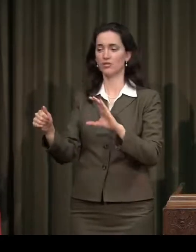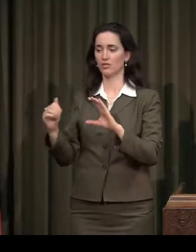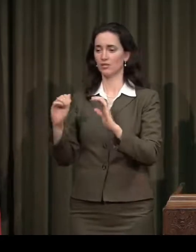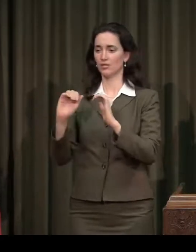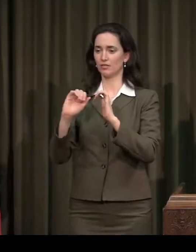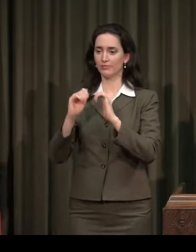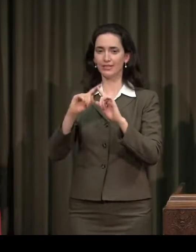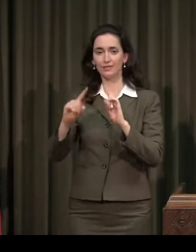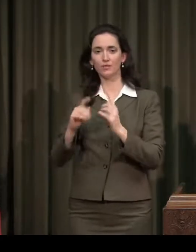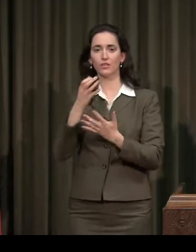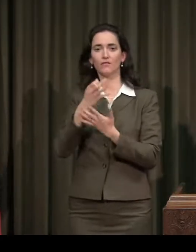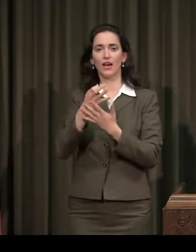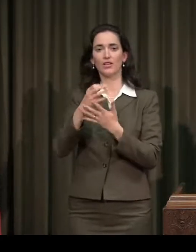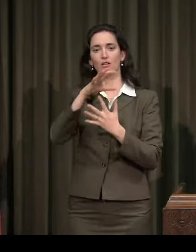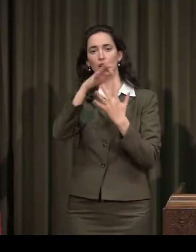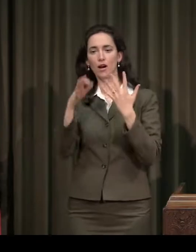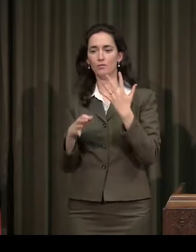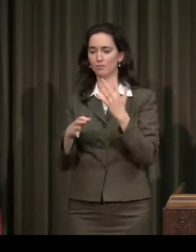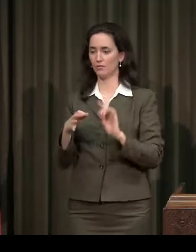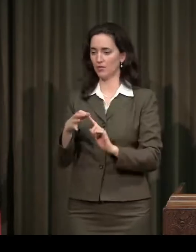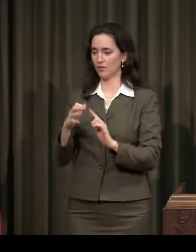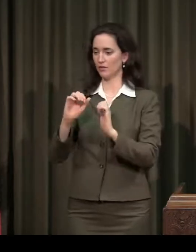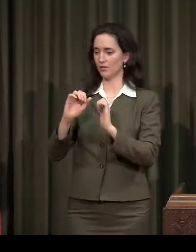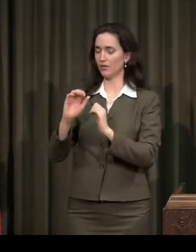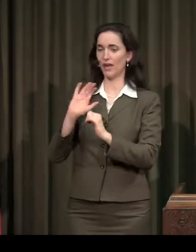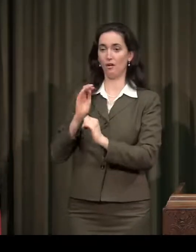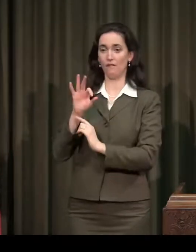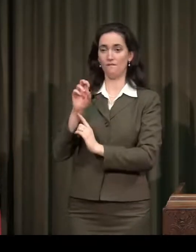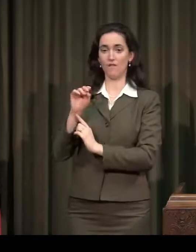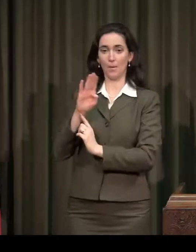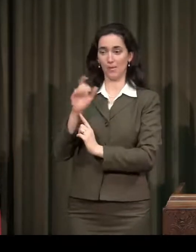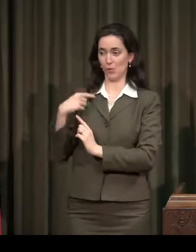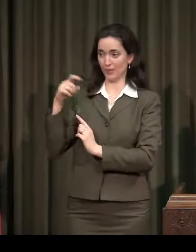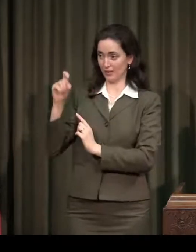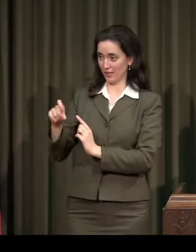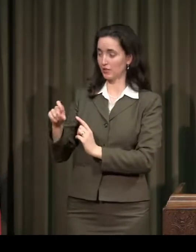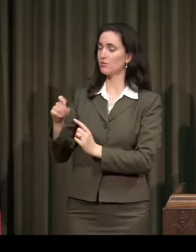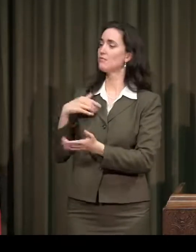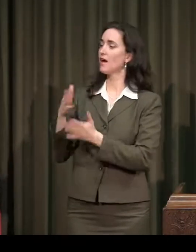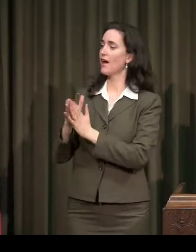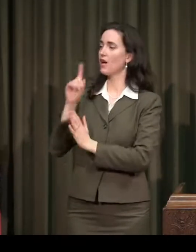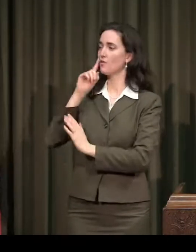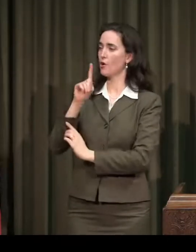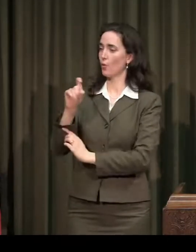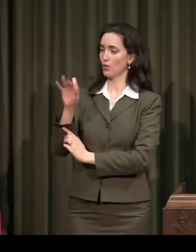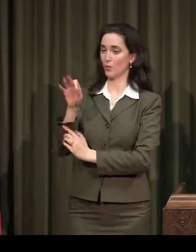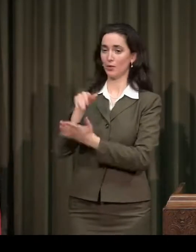the funds bill that we need of that hundred twenty million they